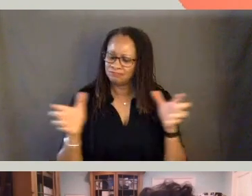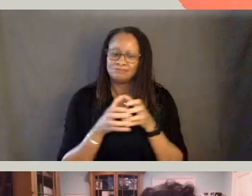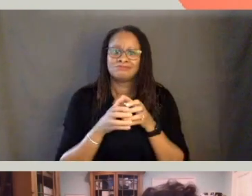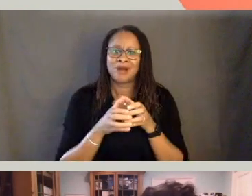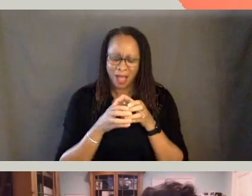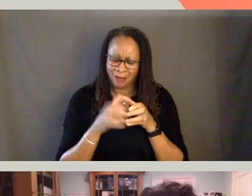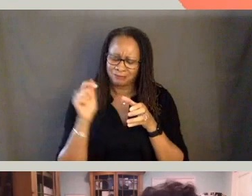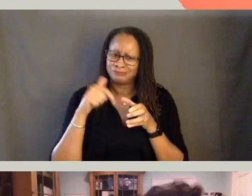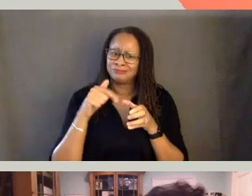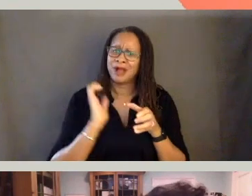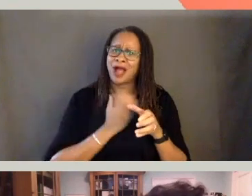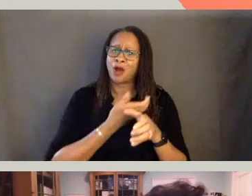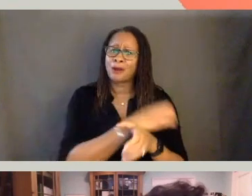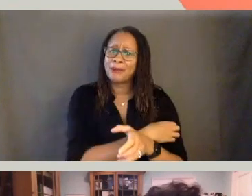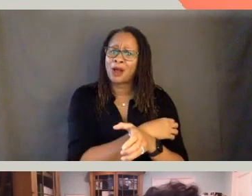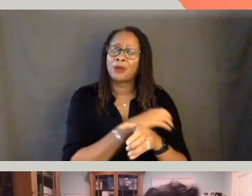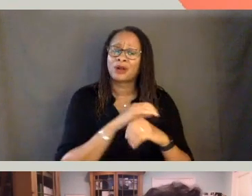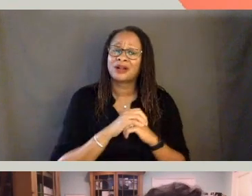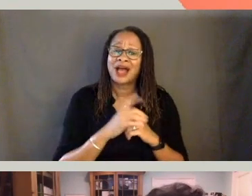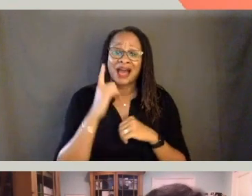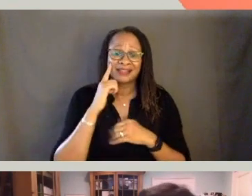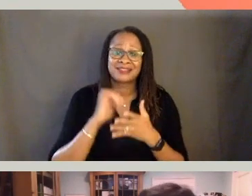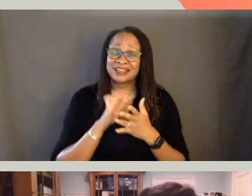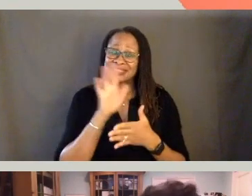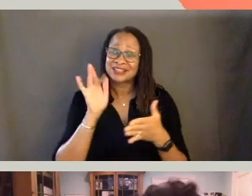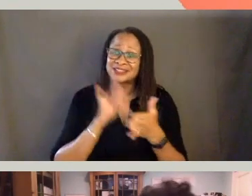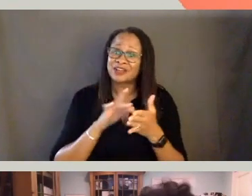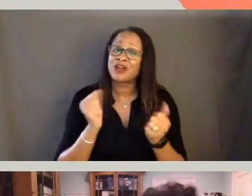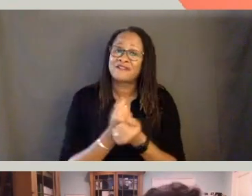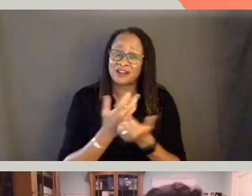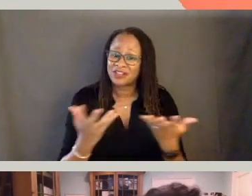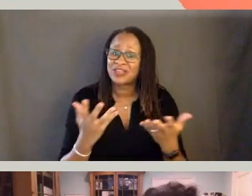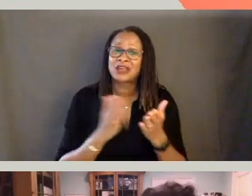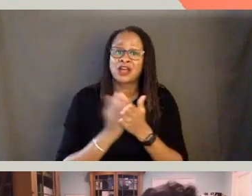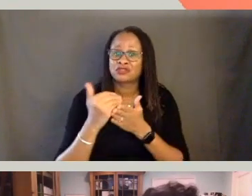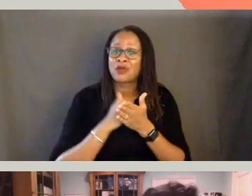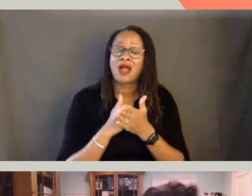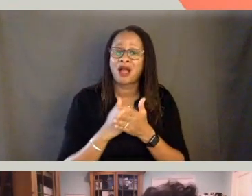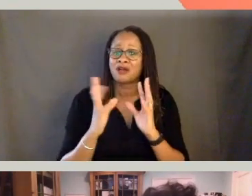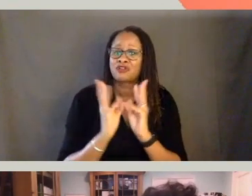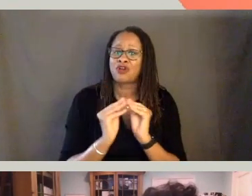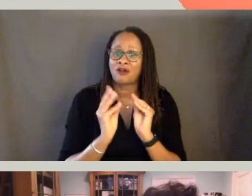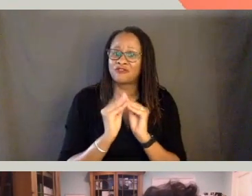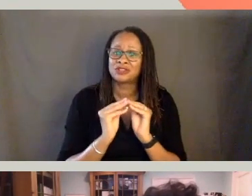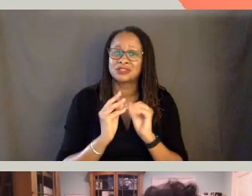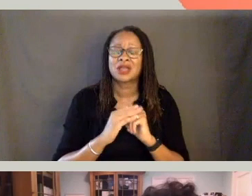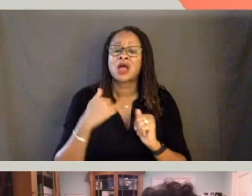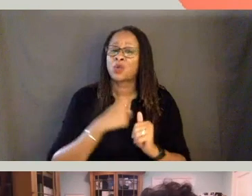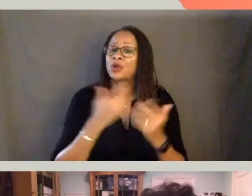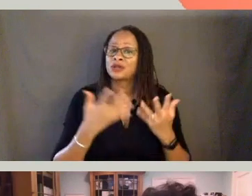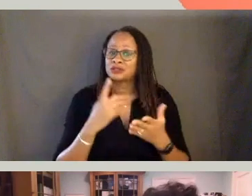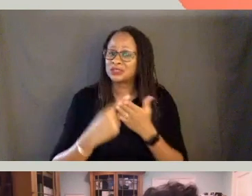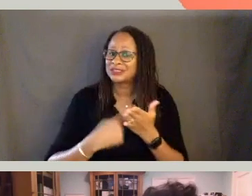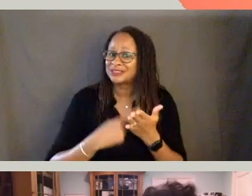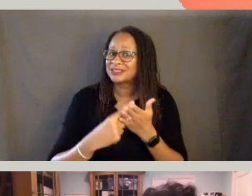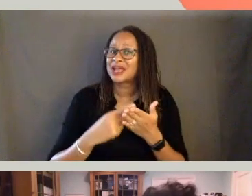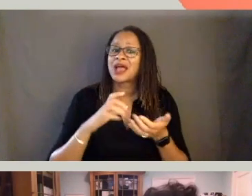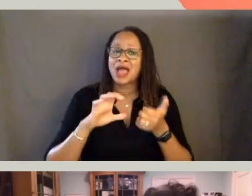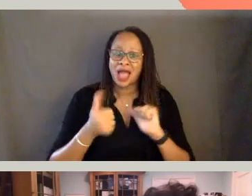which I think is at the heart of everything, including this conference. We're here to talk about how do we build collective power.